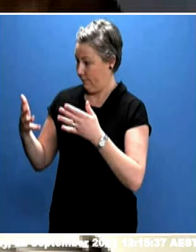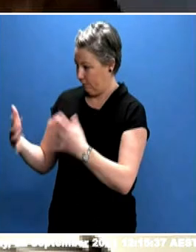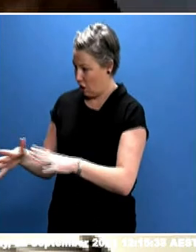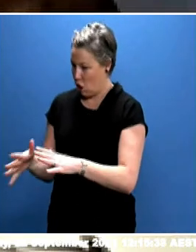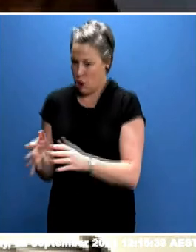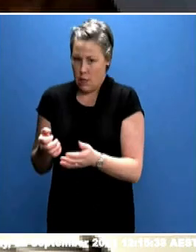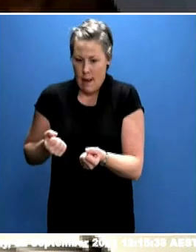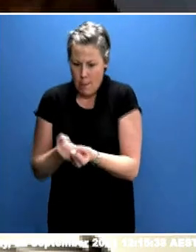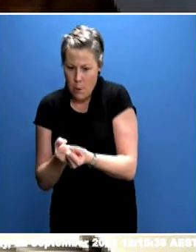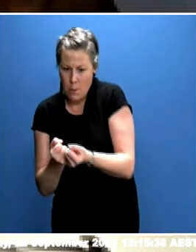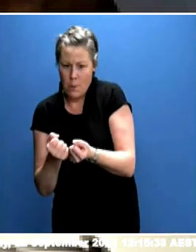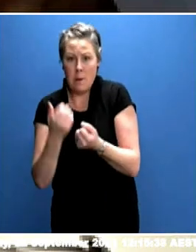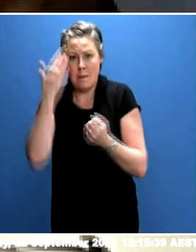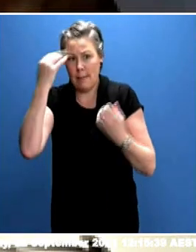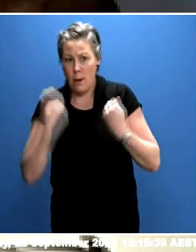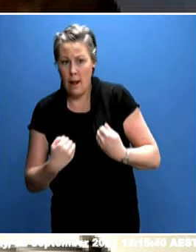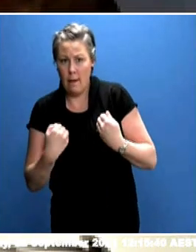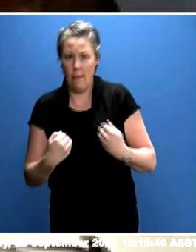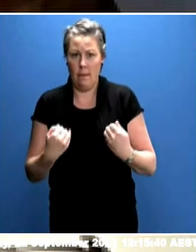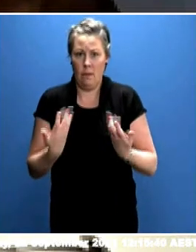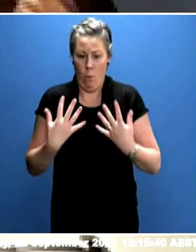Like I said, that could be mental health supports, it could be physical health